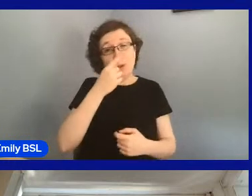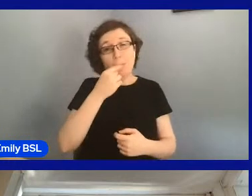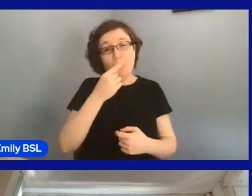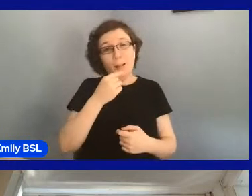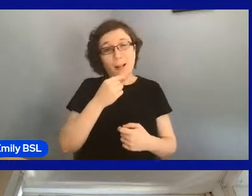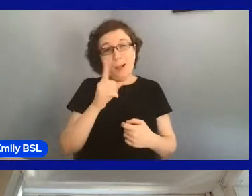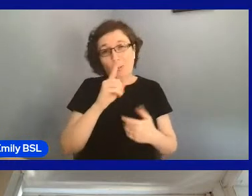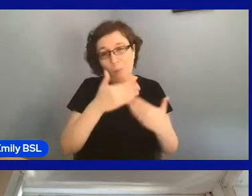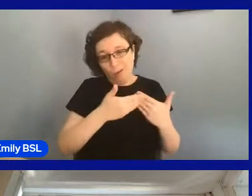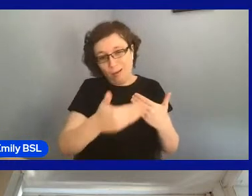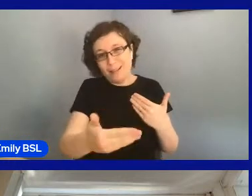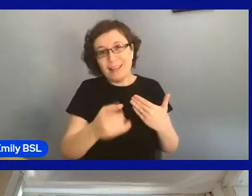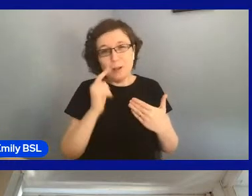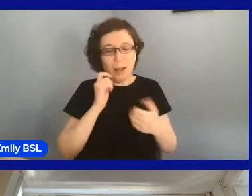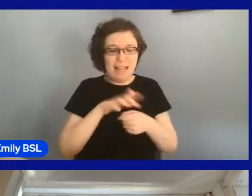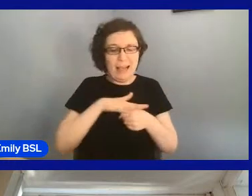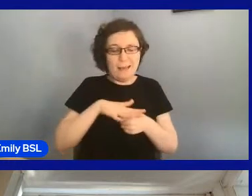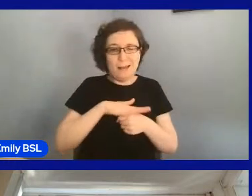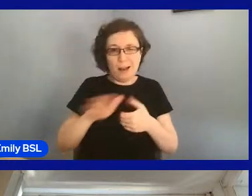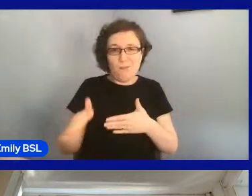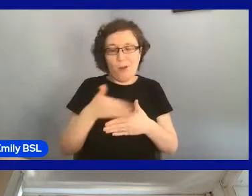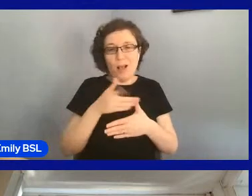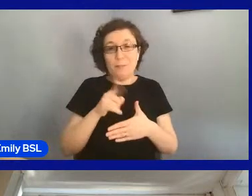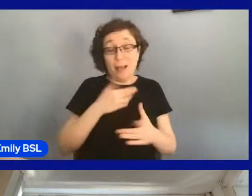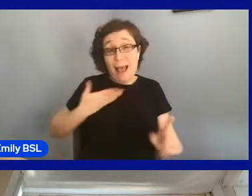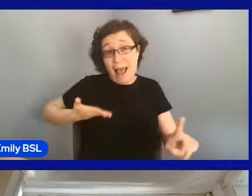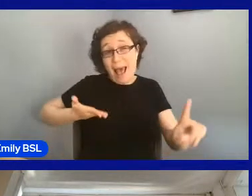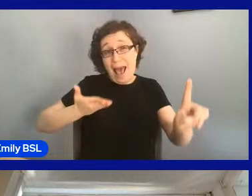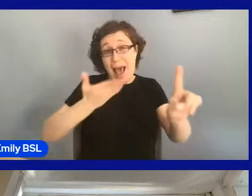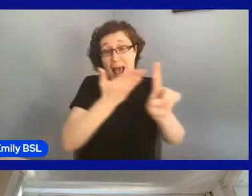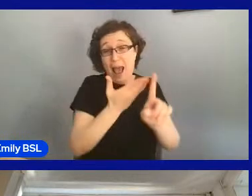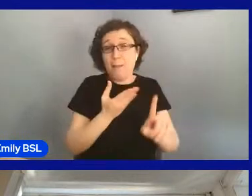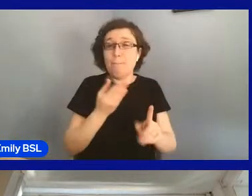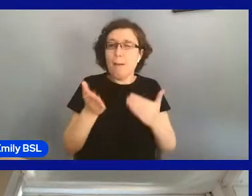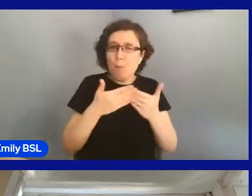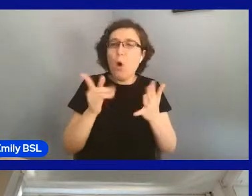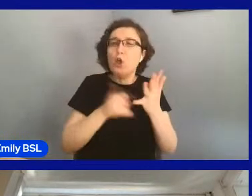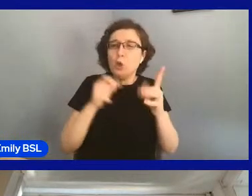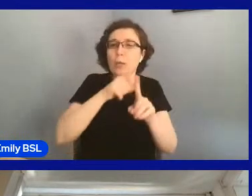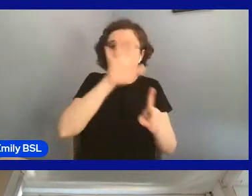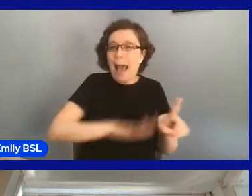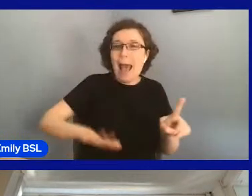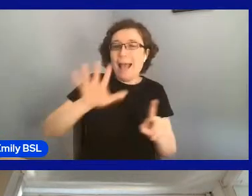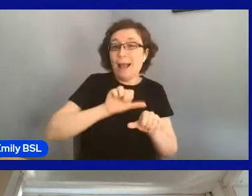over in America, I think for us, we will understand how possible it is once we have done